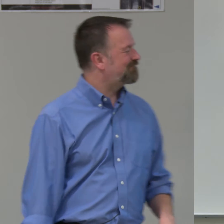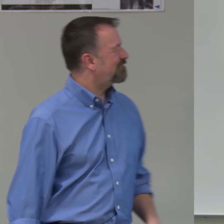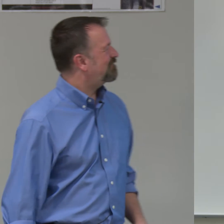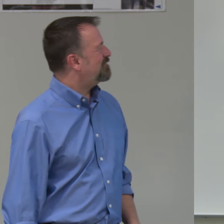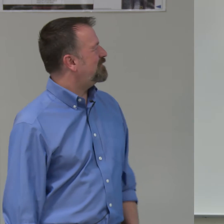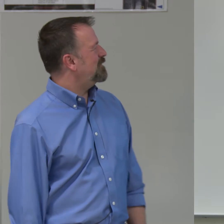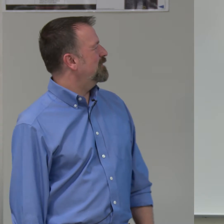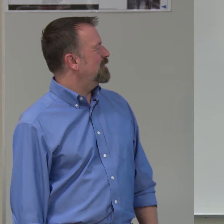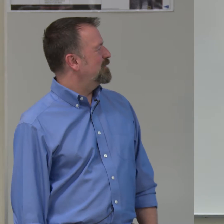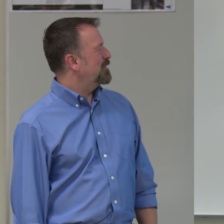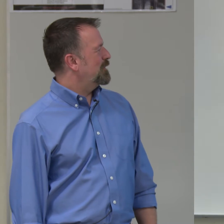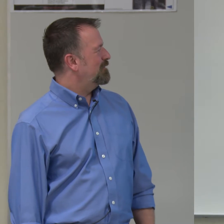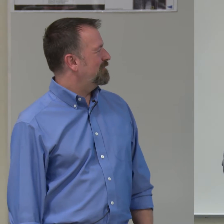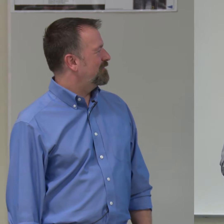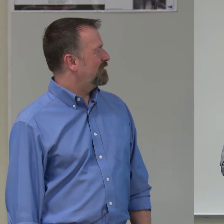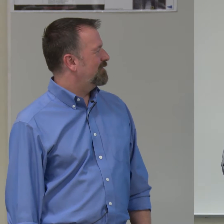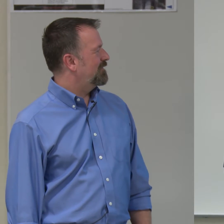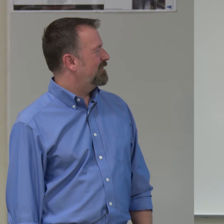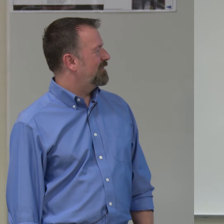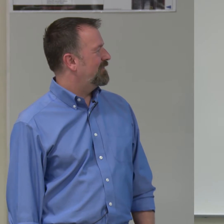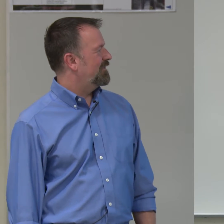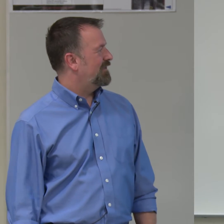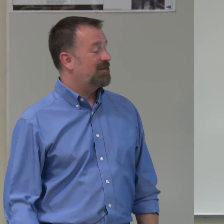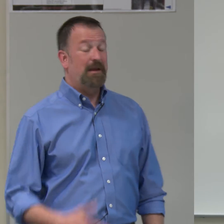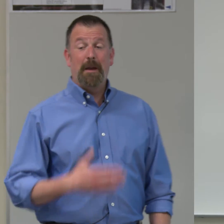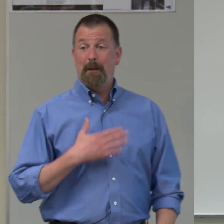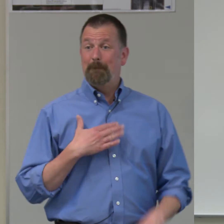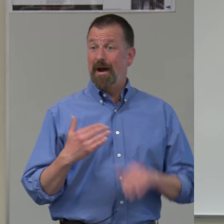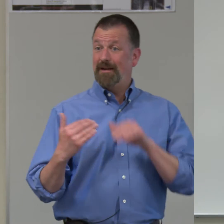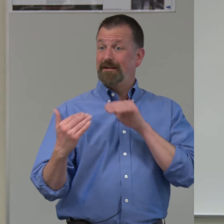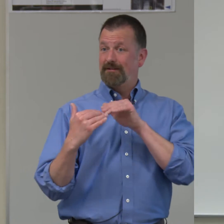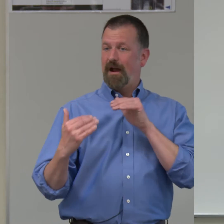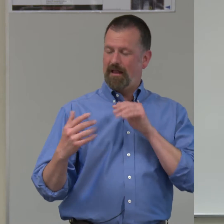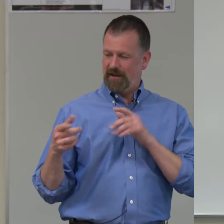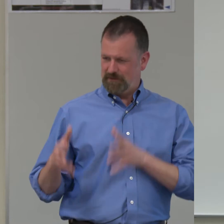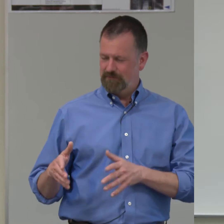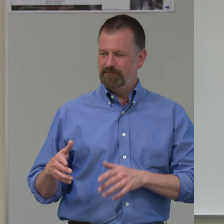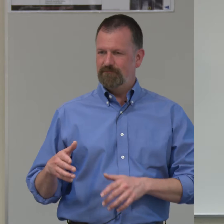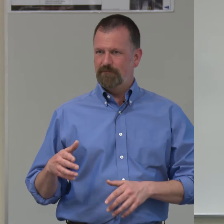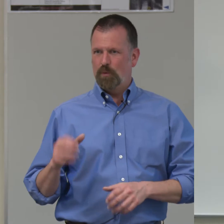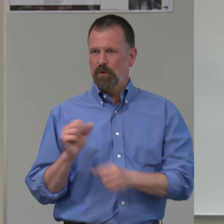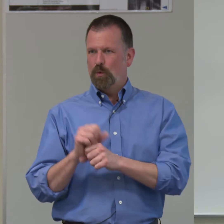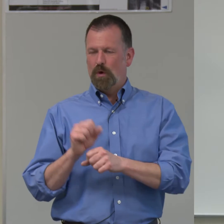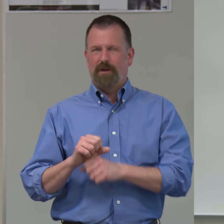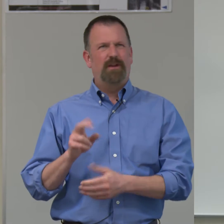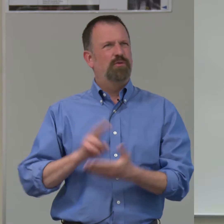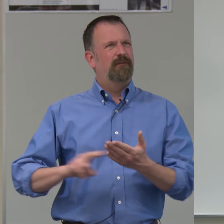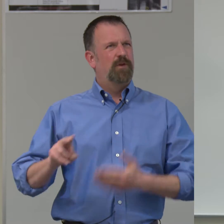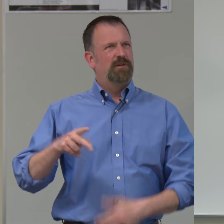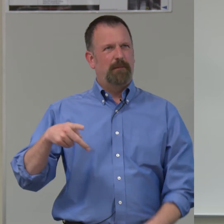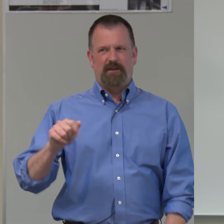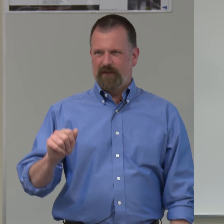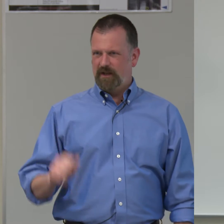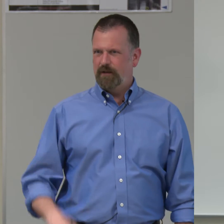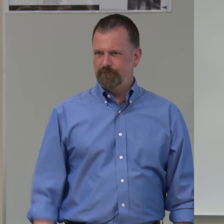So I had a colleague who was working on this question at the University of Pennsylvania,